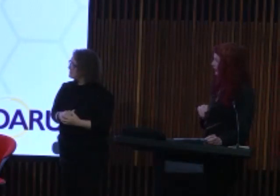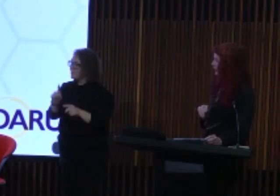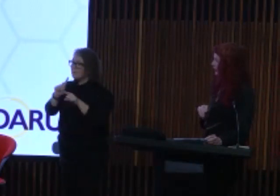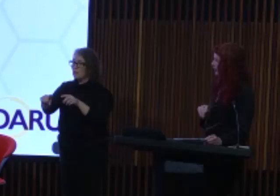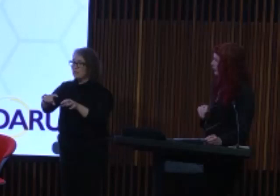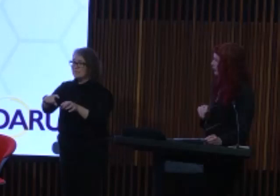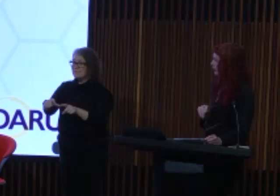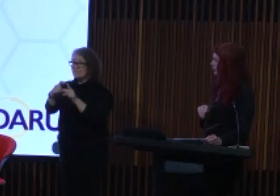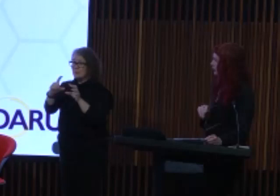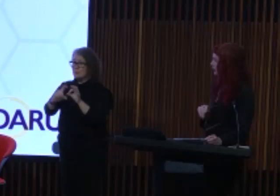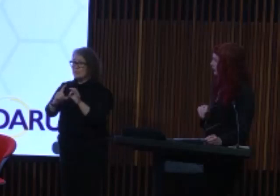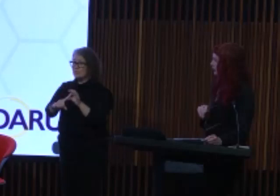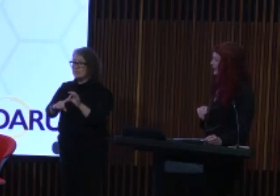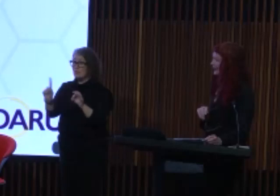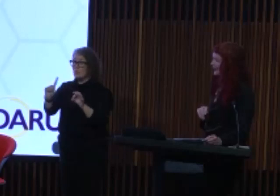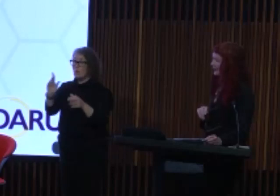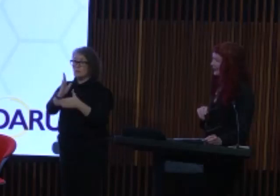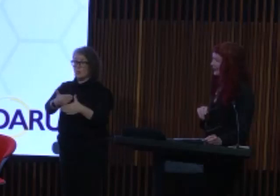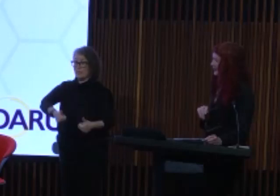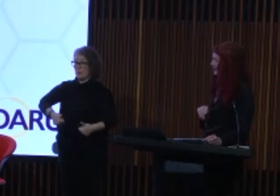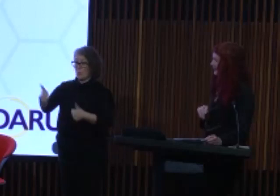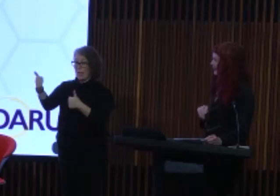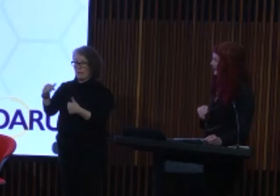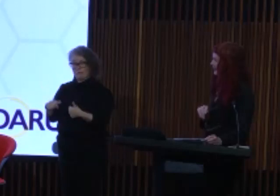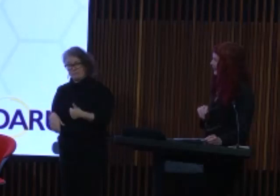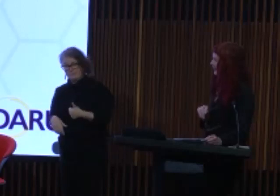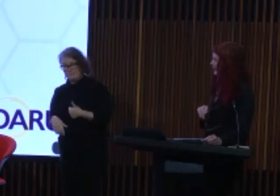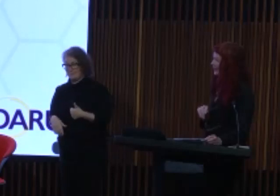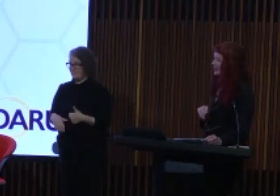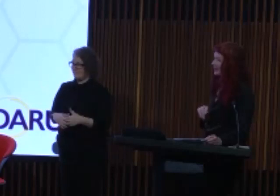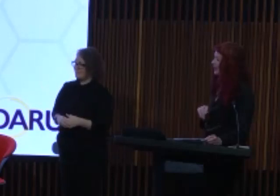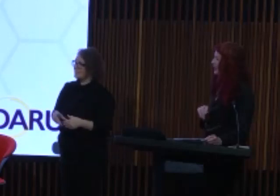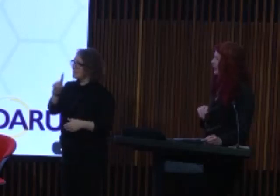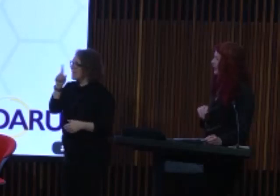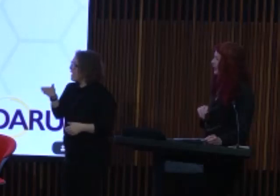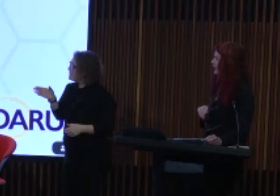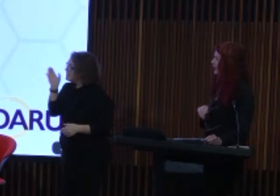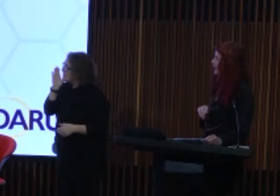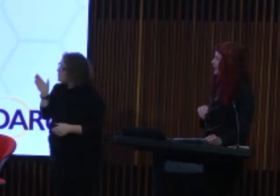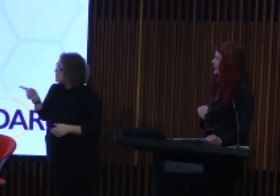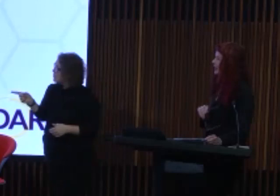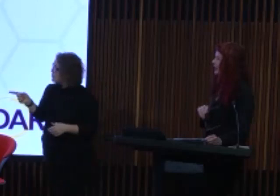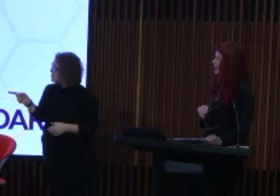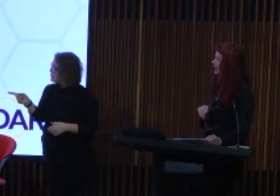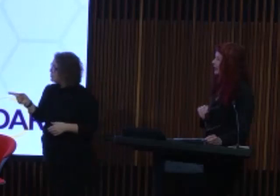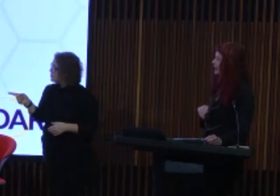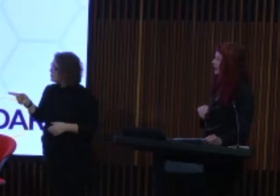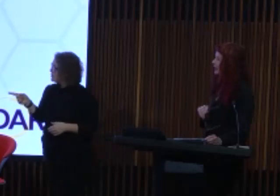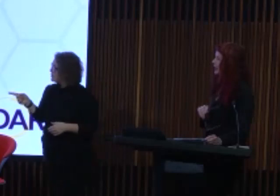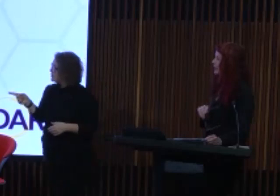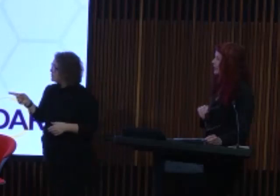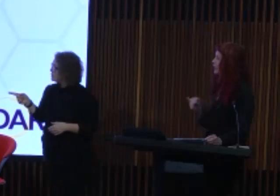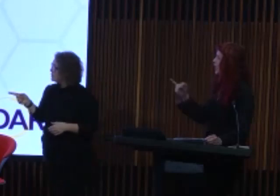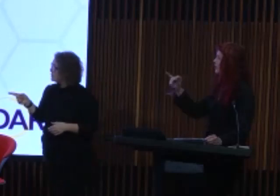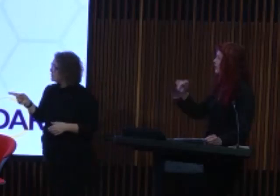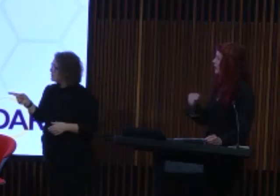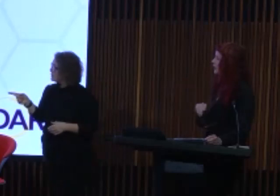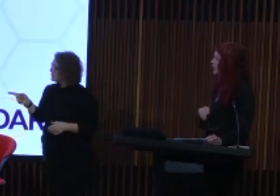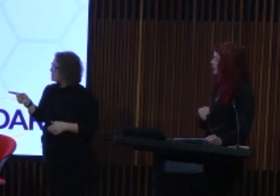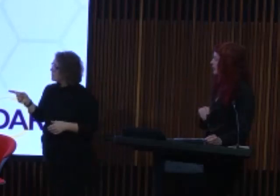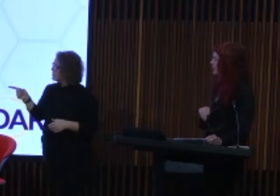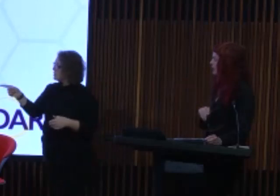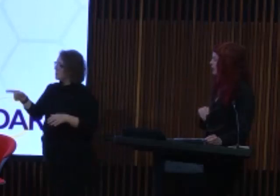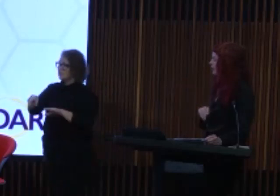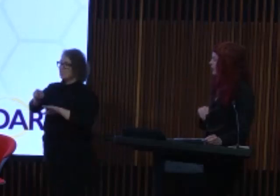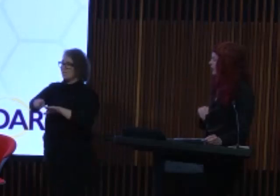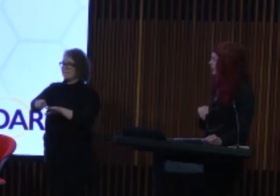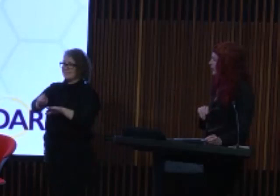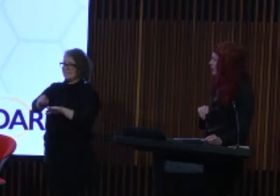Question we had was what's working well. And we're justice. You're justice, aren't